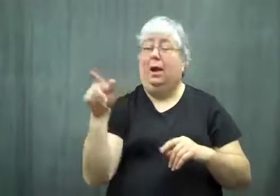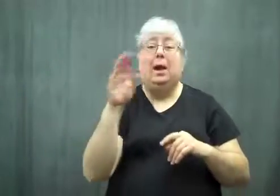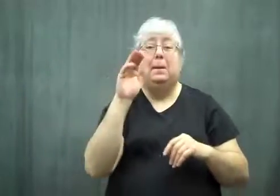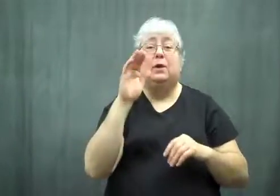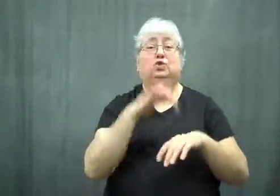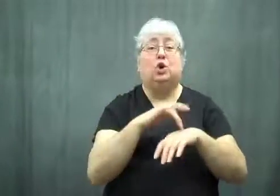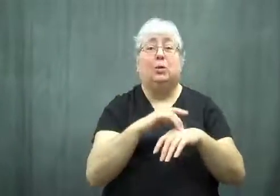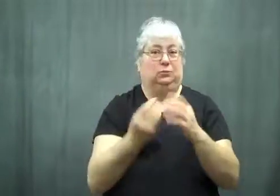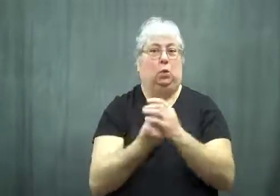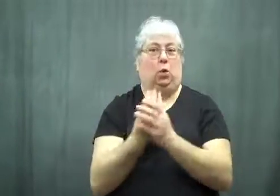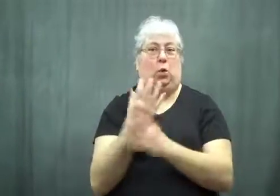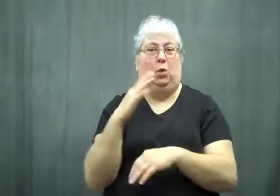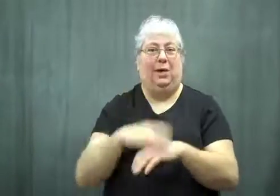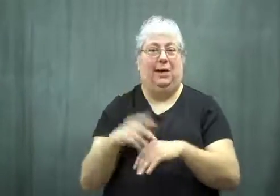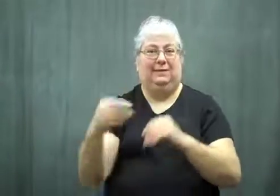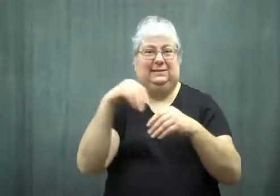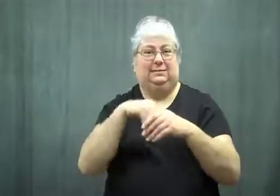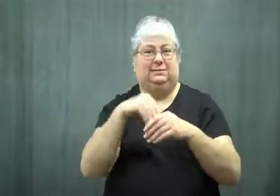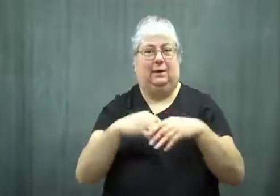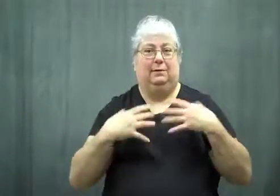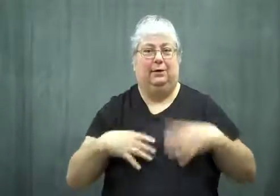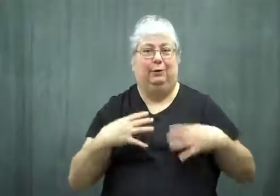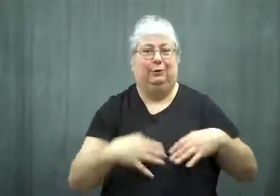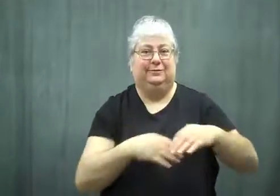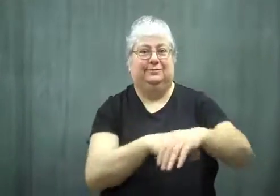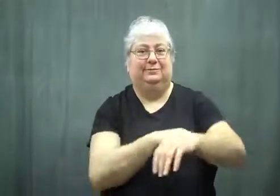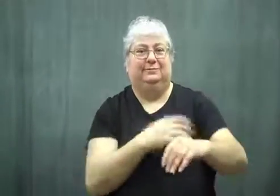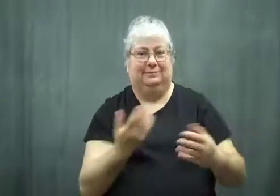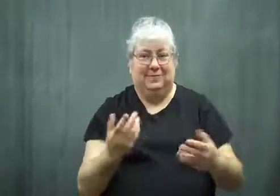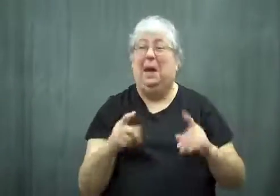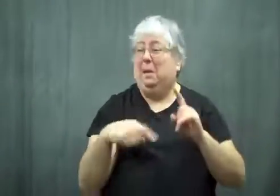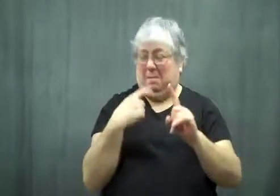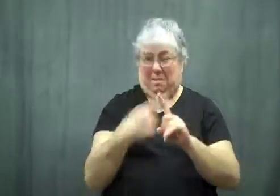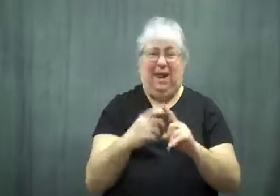Germs can grow inside clothing.